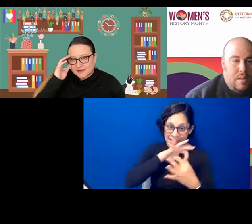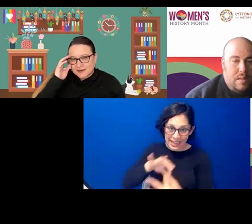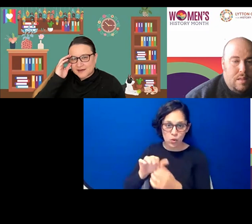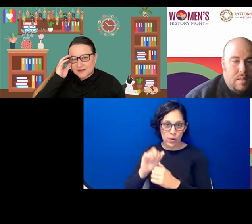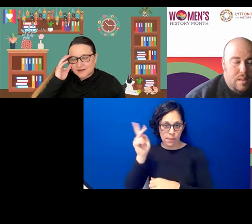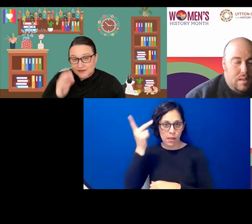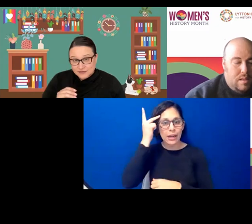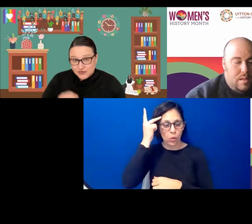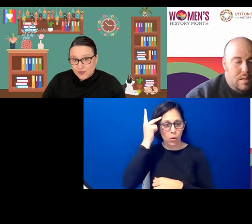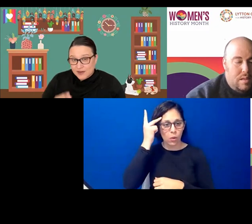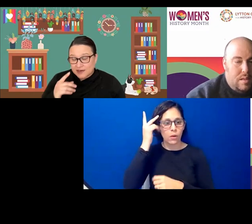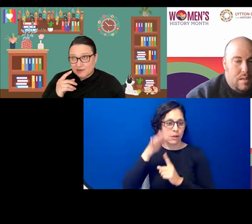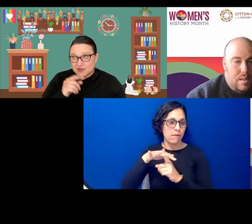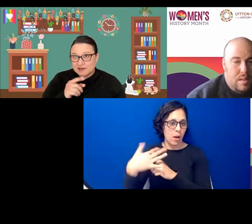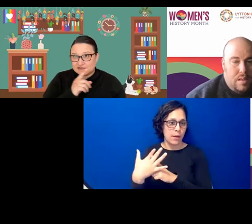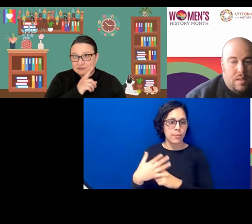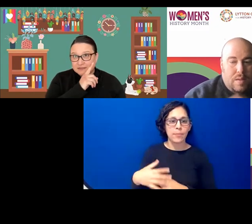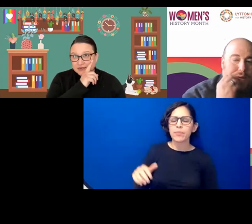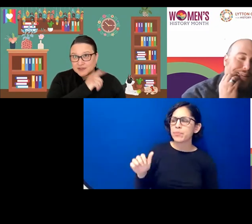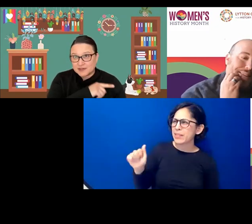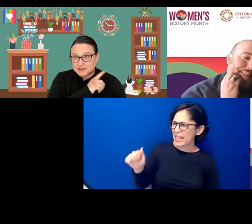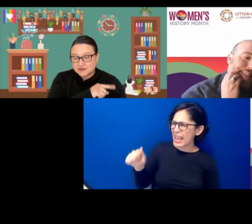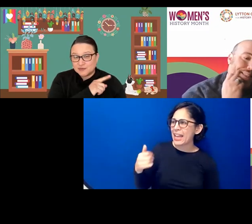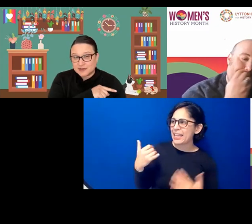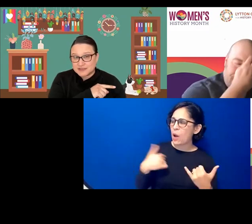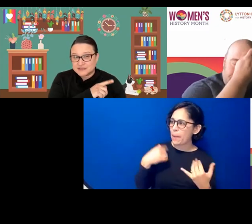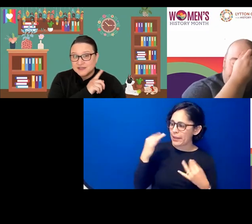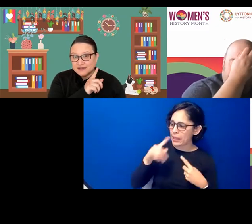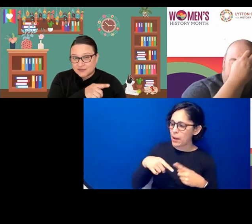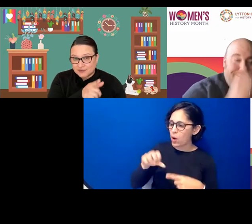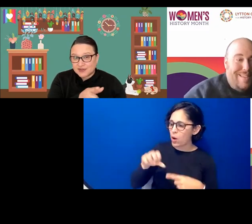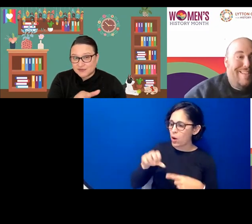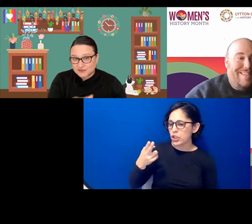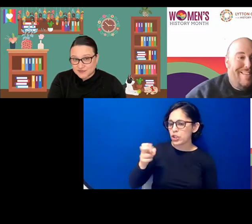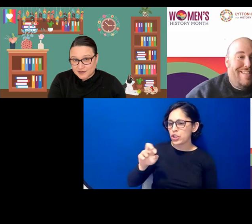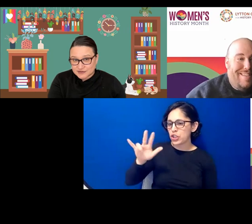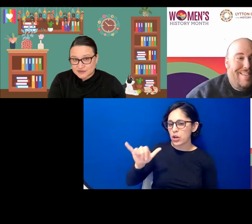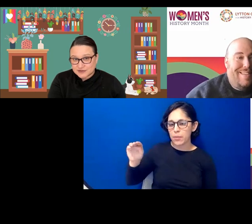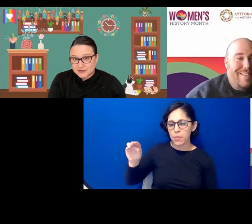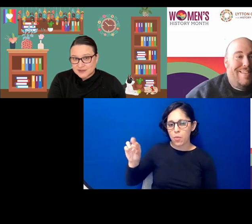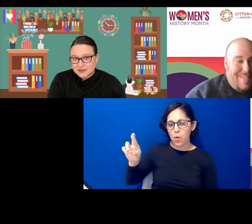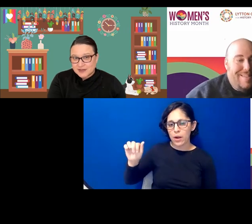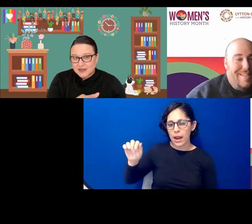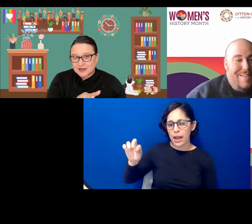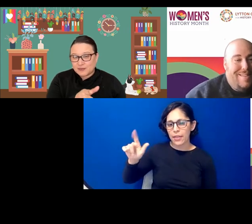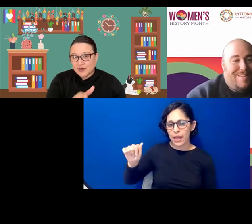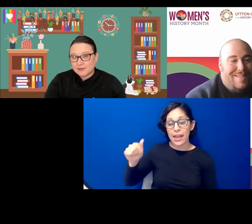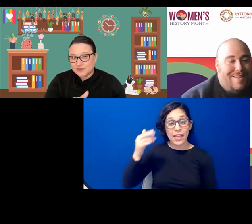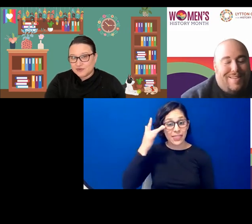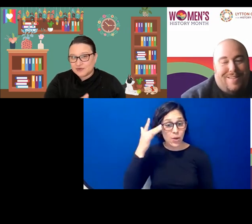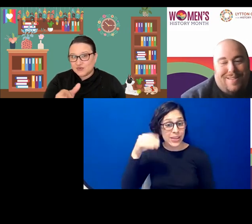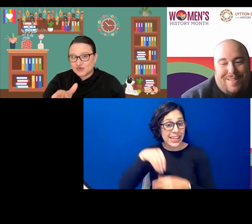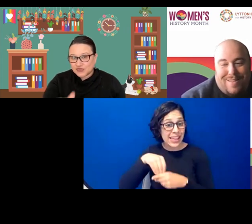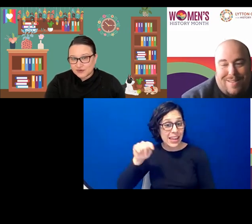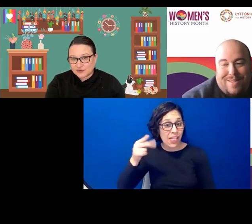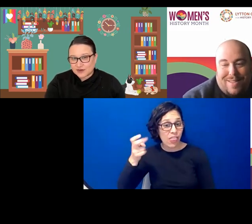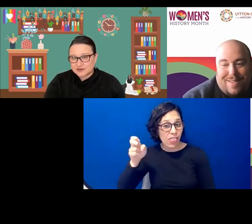Aurora Chang: yeah so I know i'm thinking of MON cheri motos theory on the flesh and perhaps you please theory.